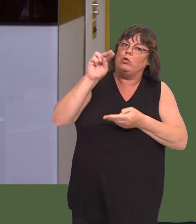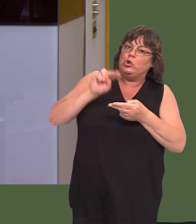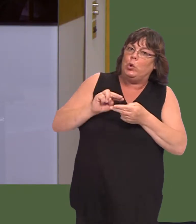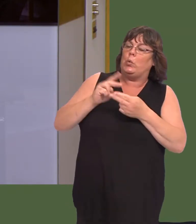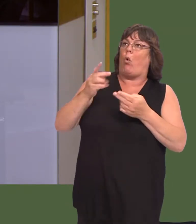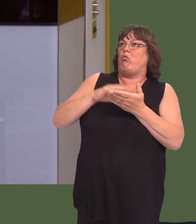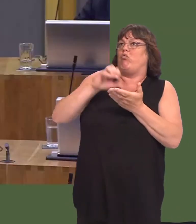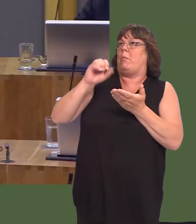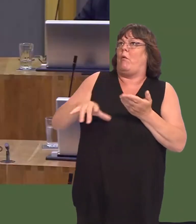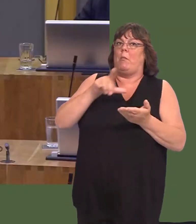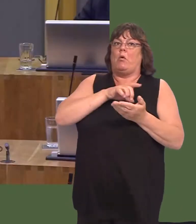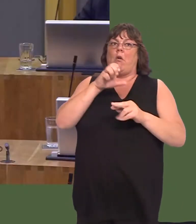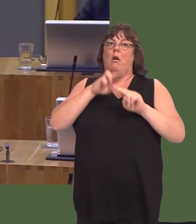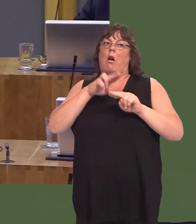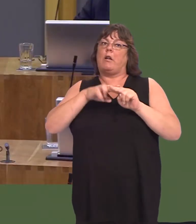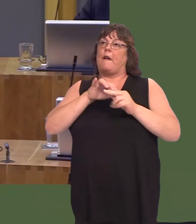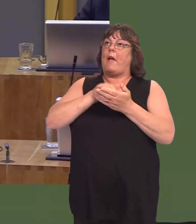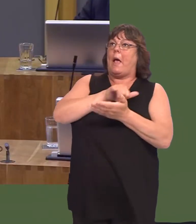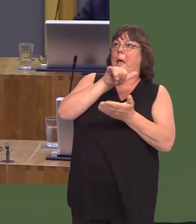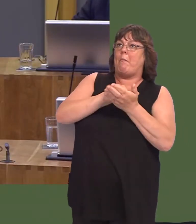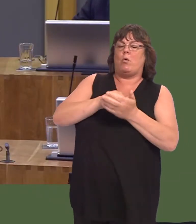Airport is particularly well placed for long-haul passenger flights.